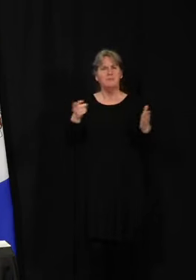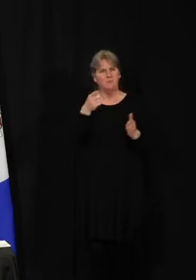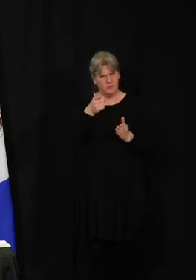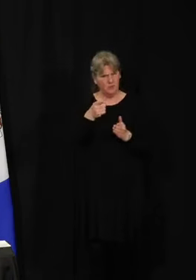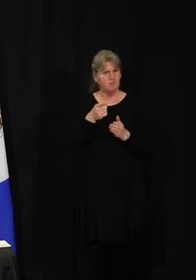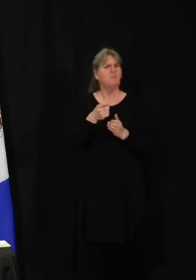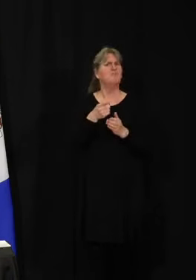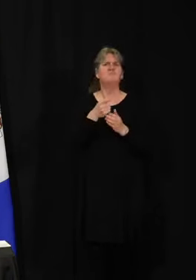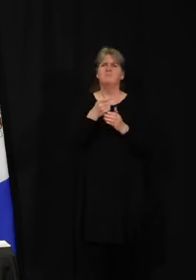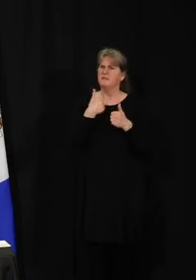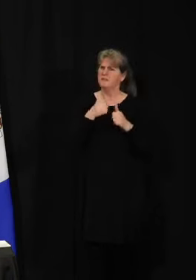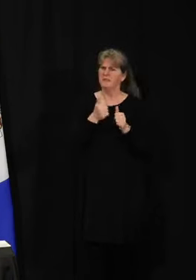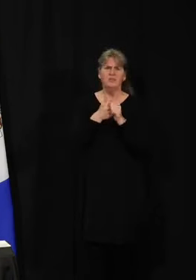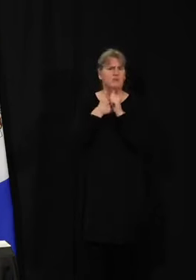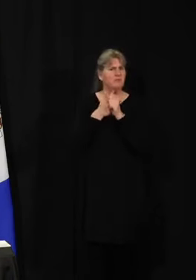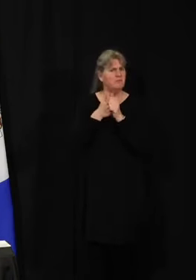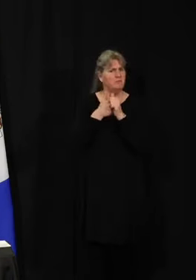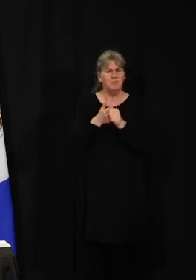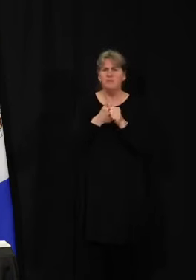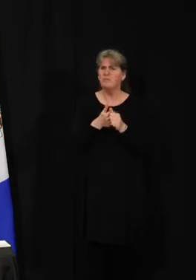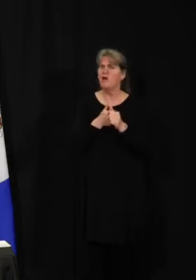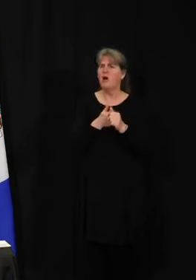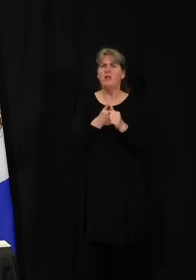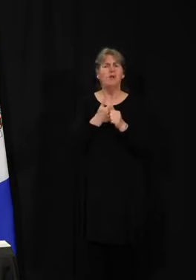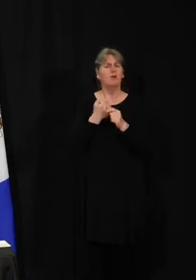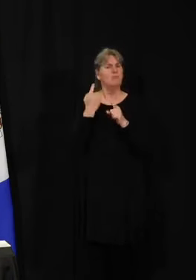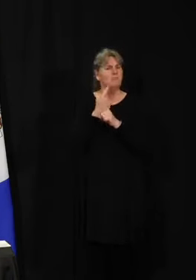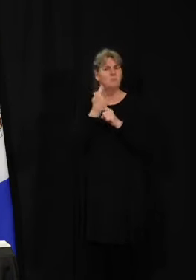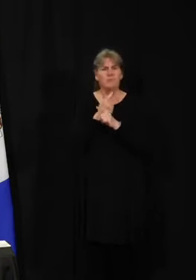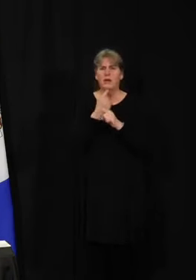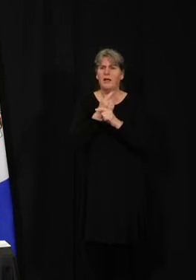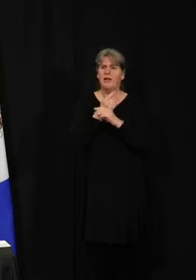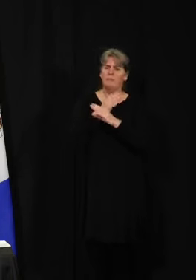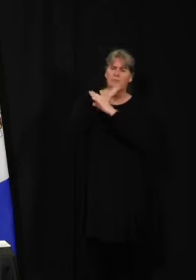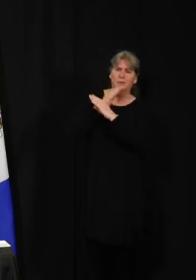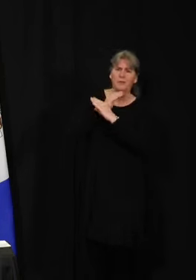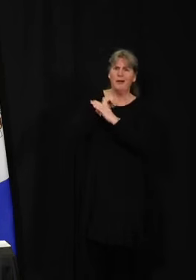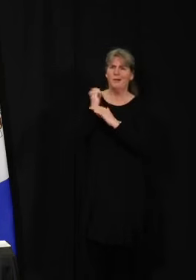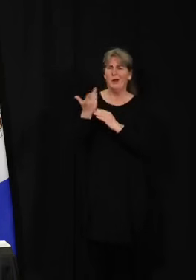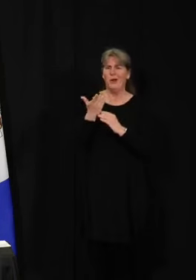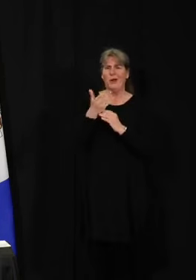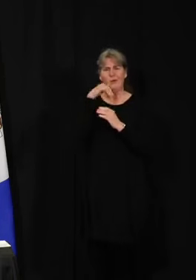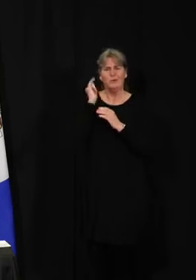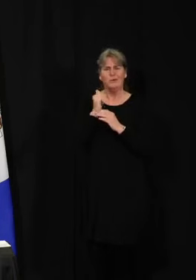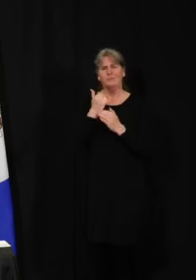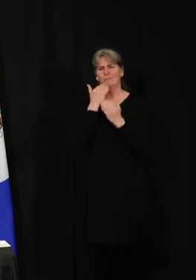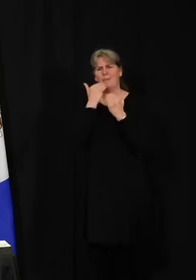play their part in this collective effort to protect our territory, thank you very much.